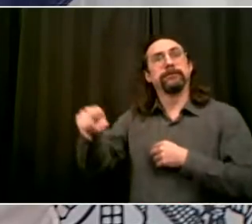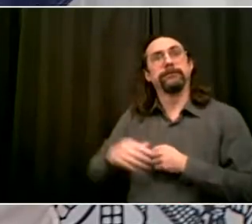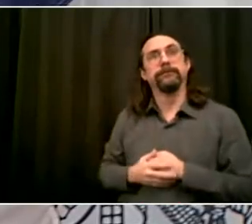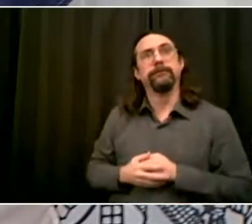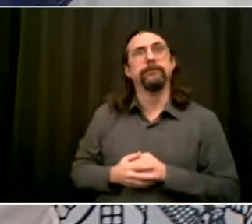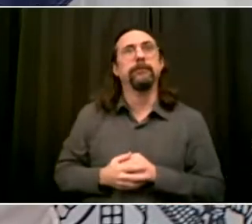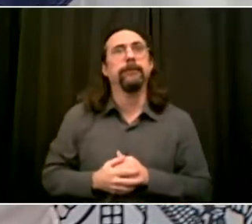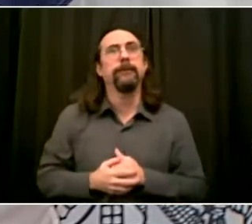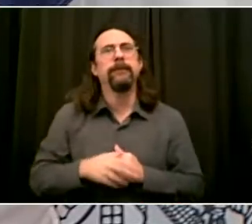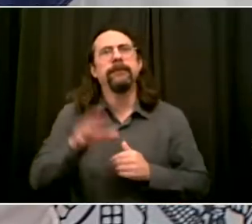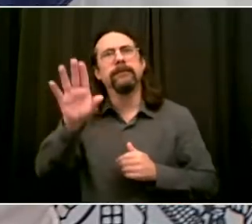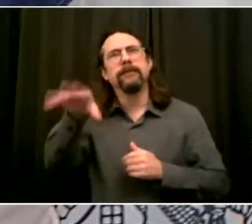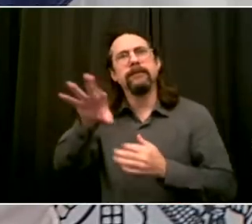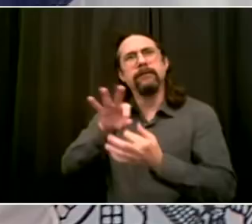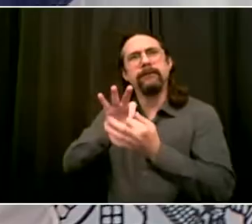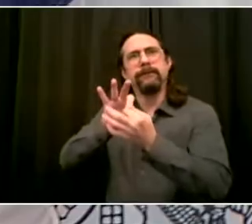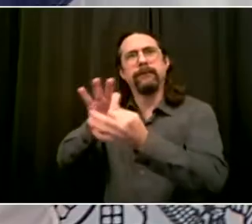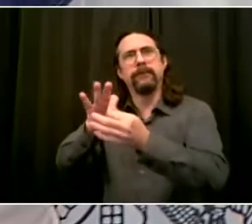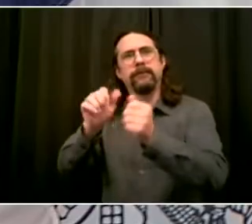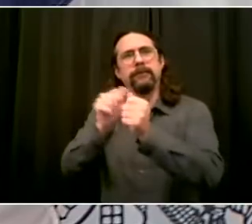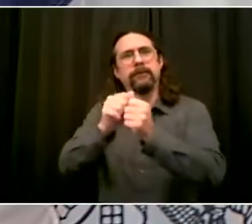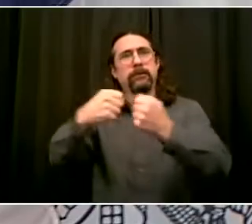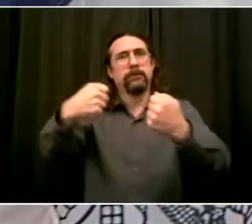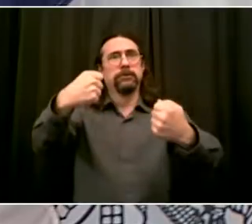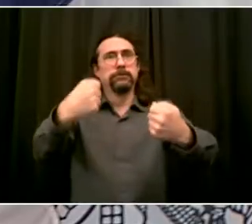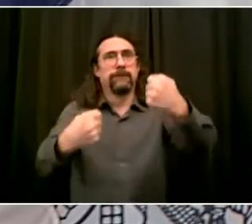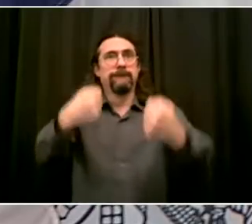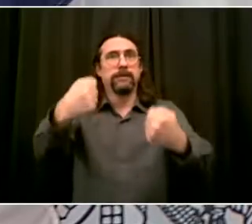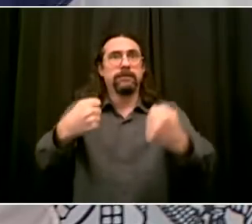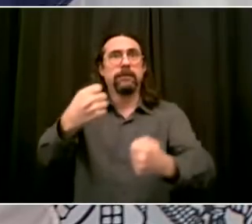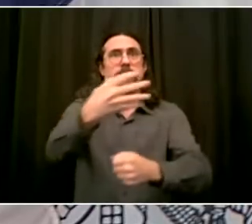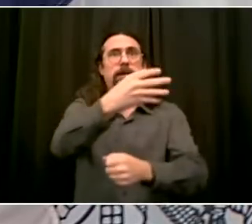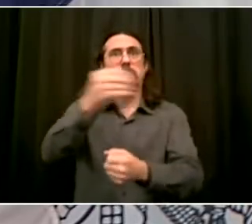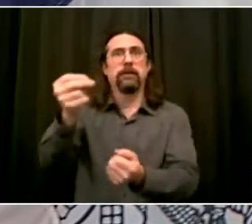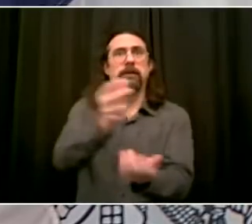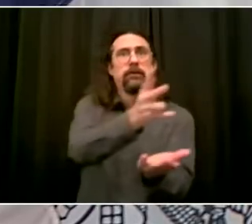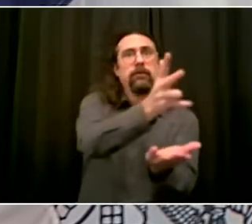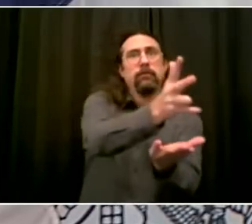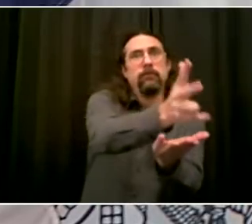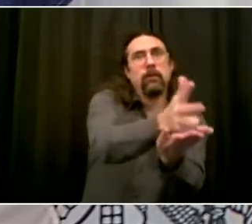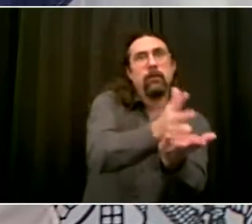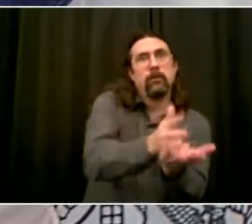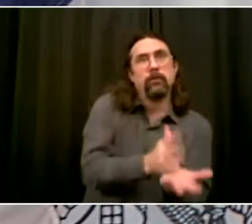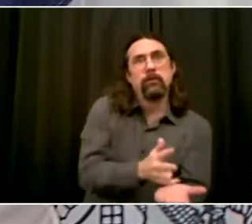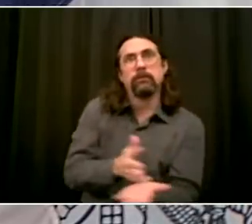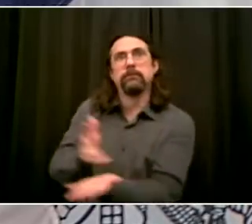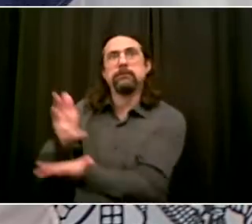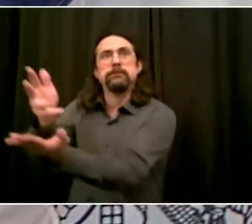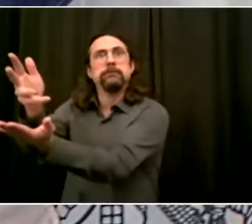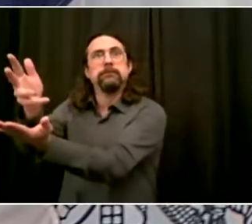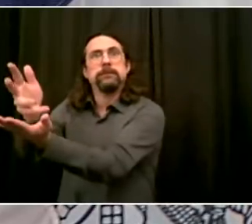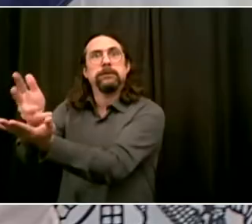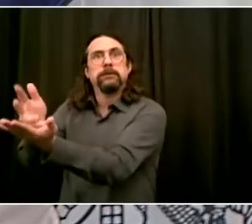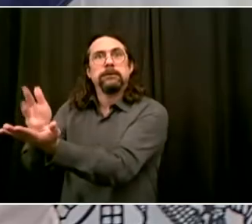PROGRAM, OPEN STREETSP ROGRAM, NOW FIND MUCH LESS PARKING. DO YOU EXPECT THE SITUATION, YOU